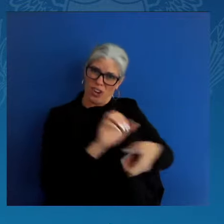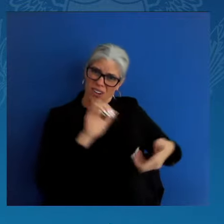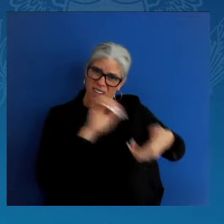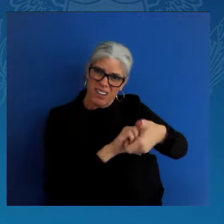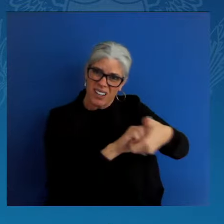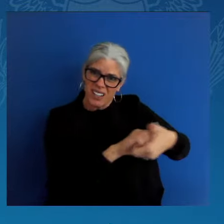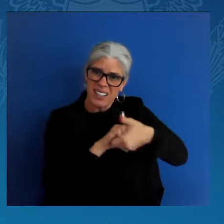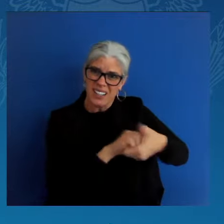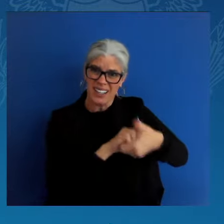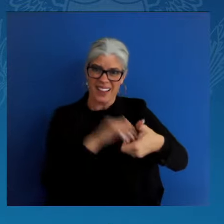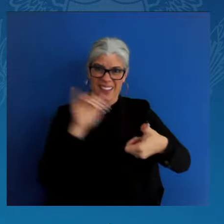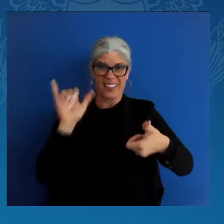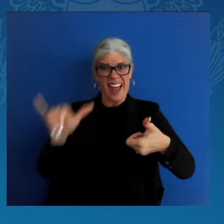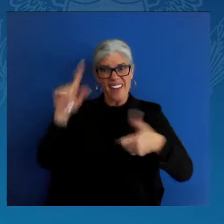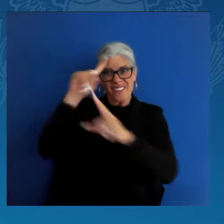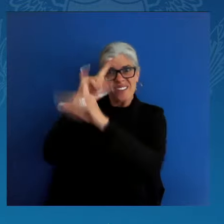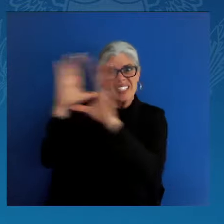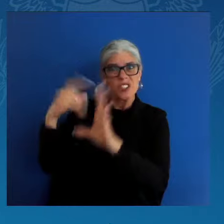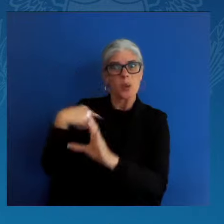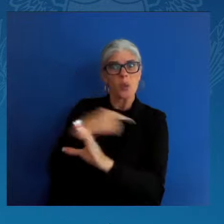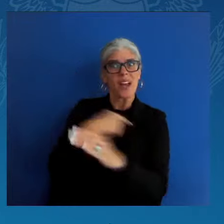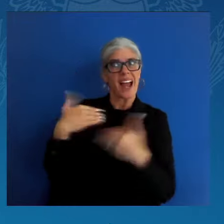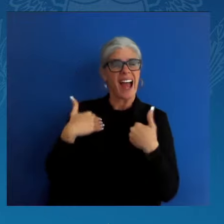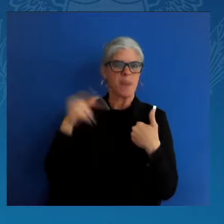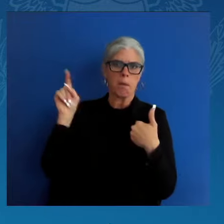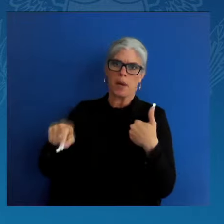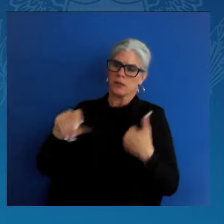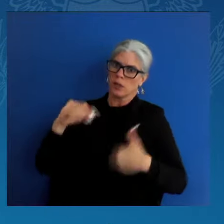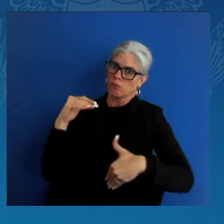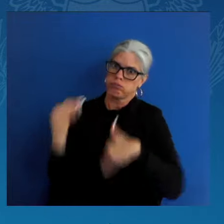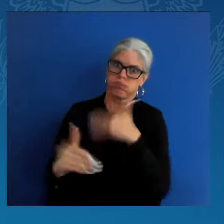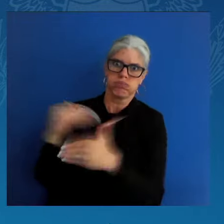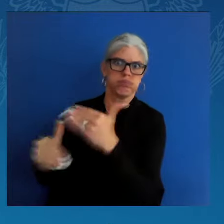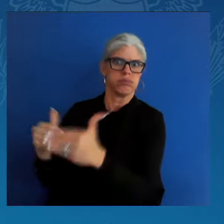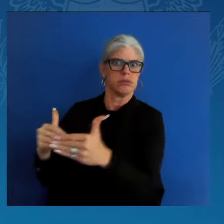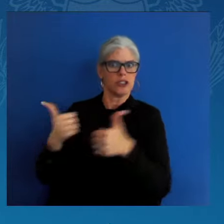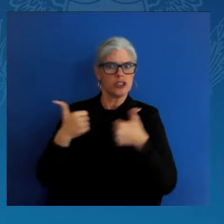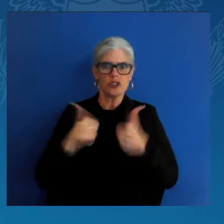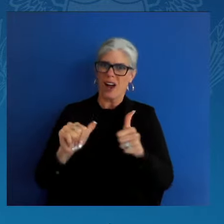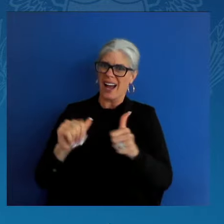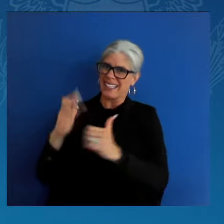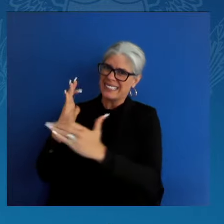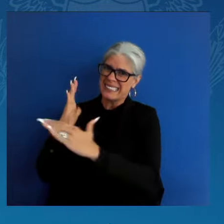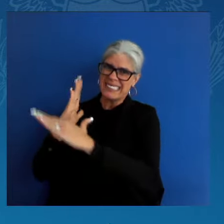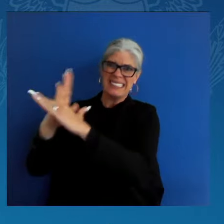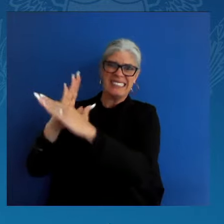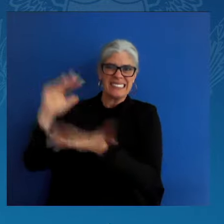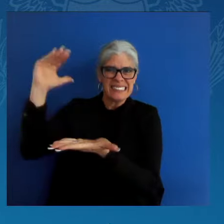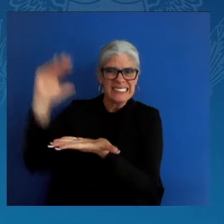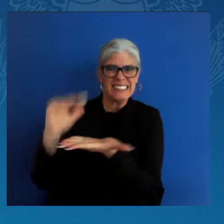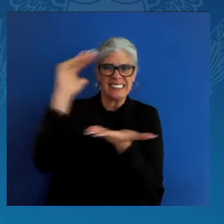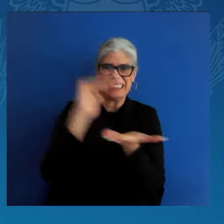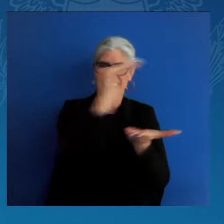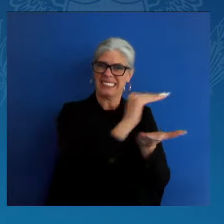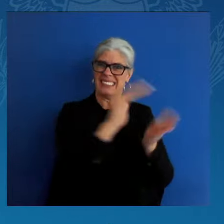and to advance climate action. Here, I will add that, to that end,